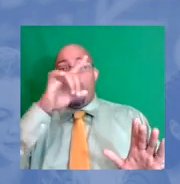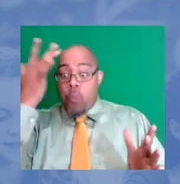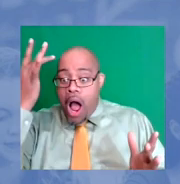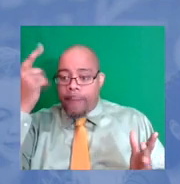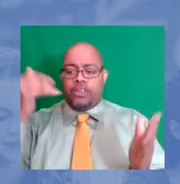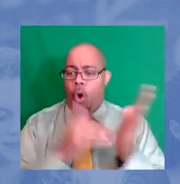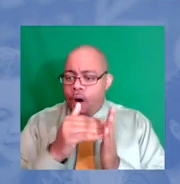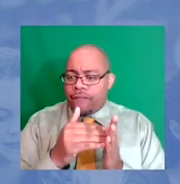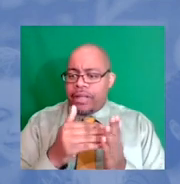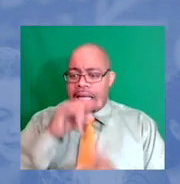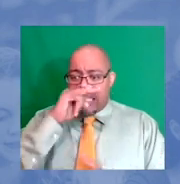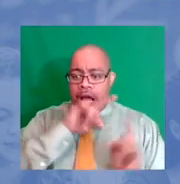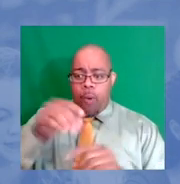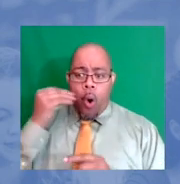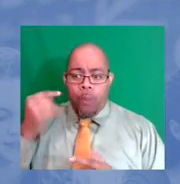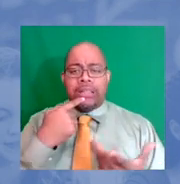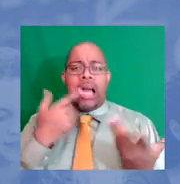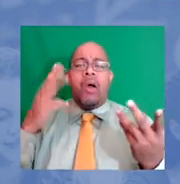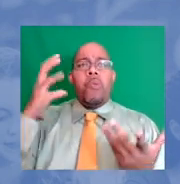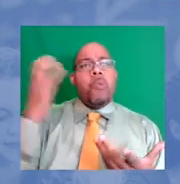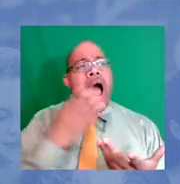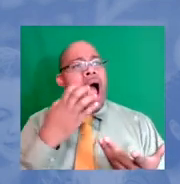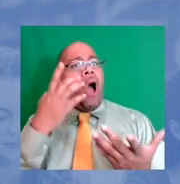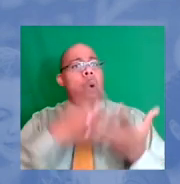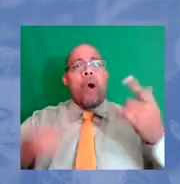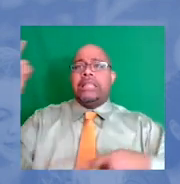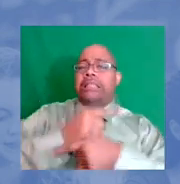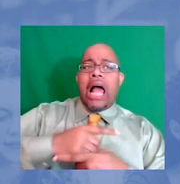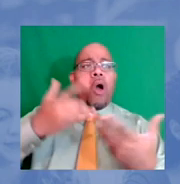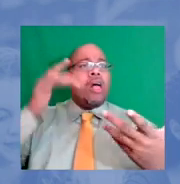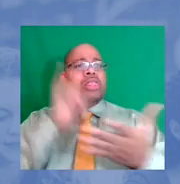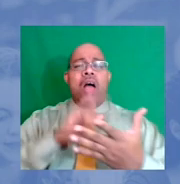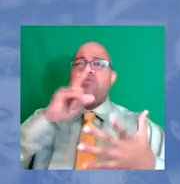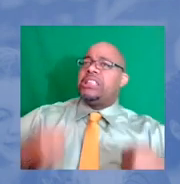COME HOME AND SAY WOW, WHAT A DAY, THAT WAS INSPIRING? THAT SHOULD HAPPEN SOMETIMES.